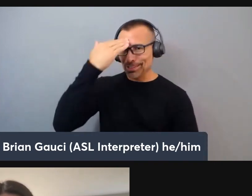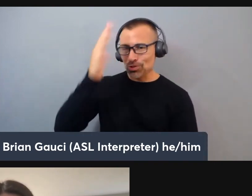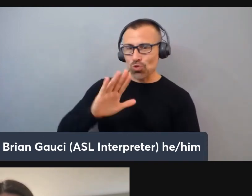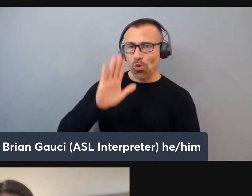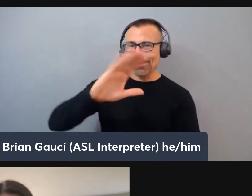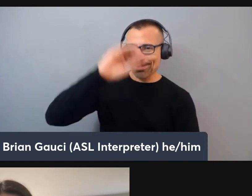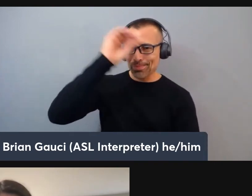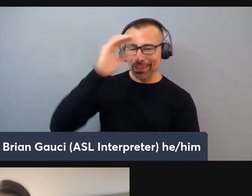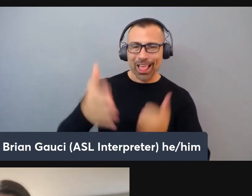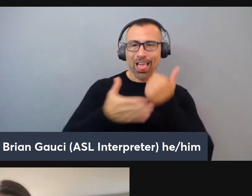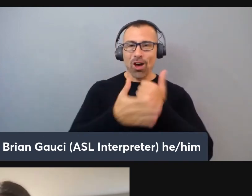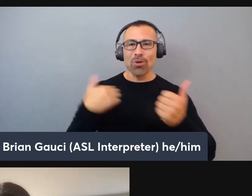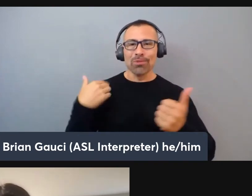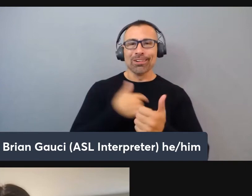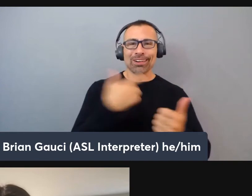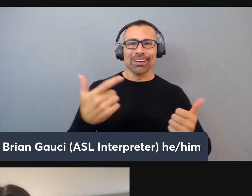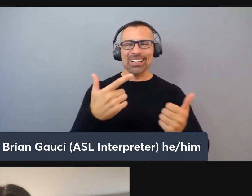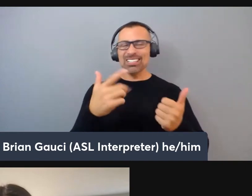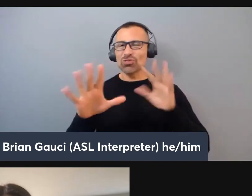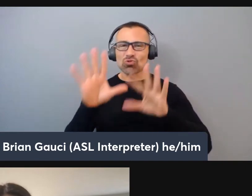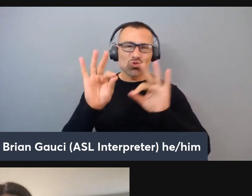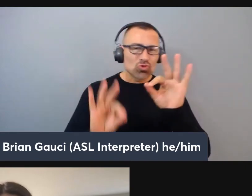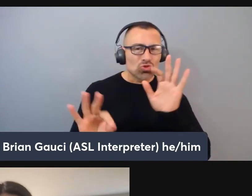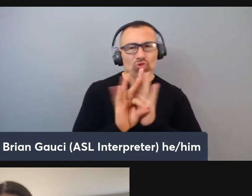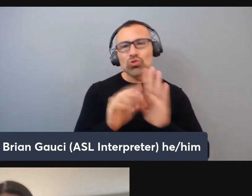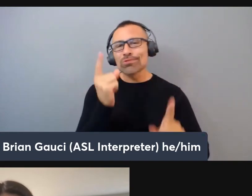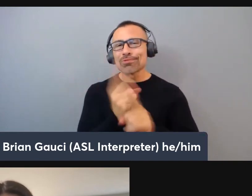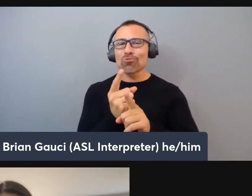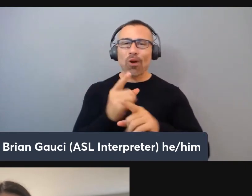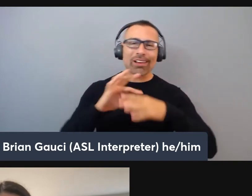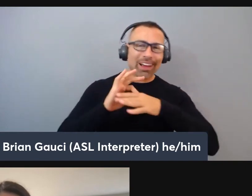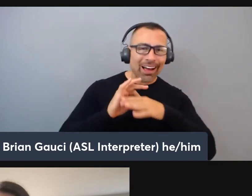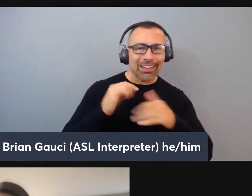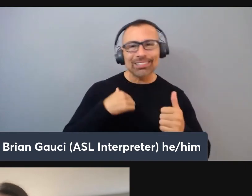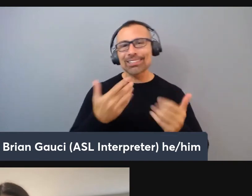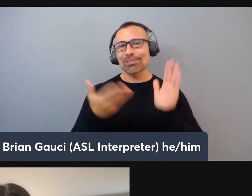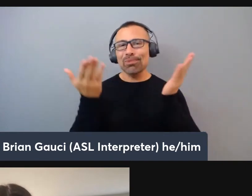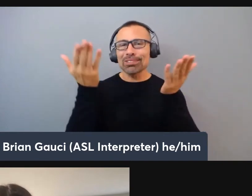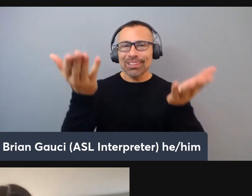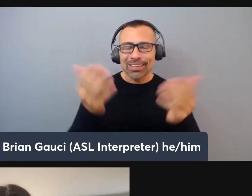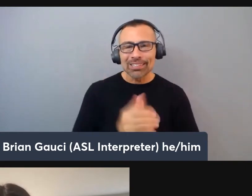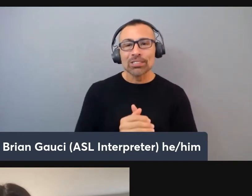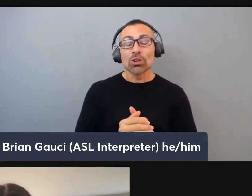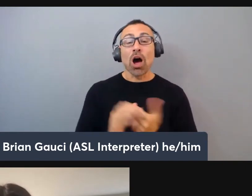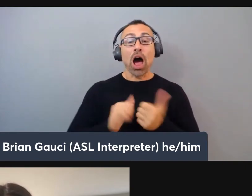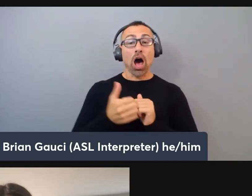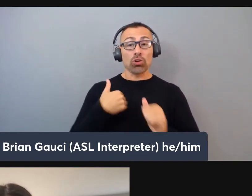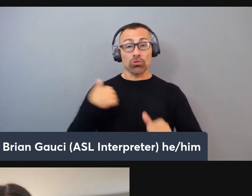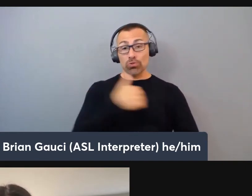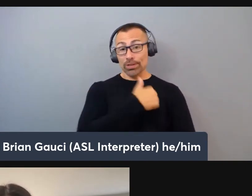So please take five minutes after the show to fill out our survey. I keep seeing it get posted by our team.